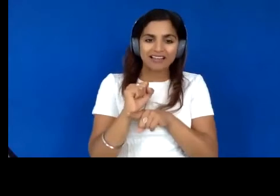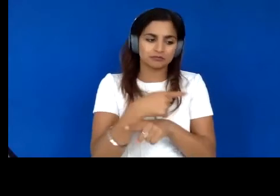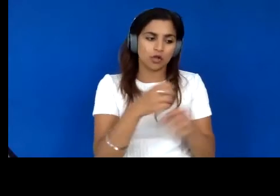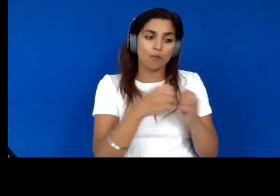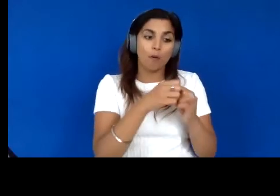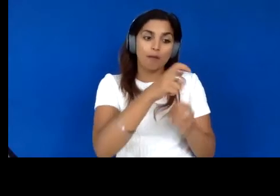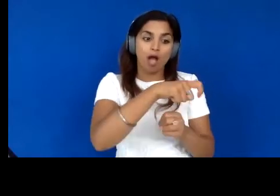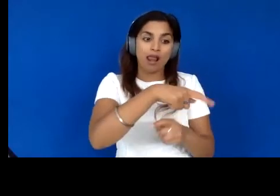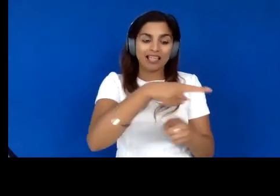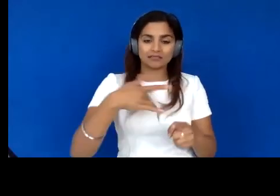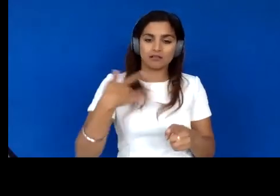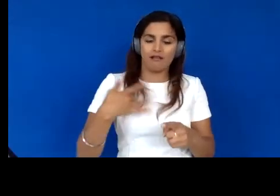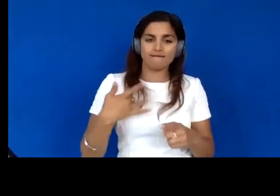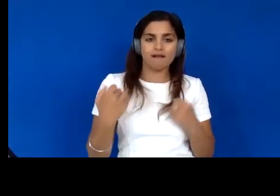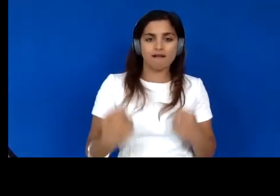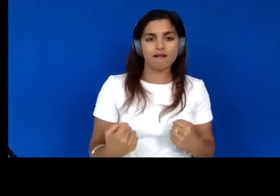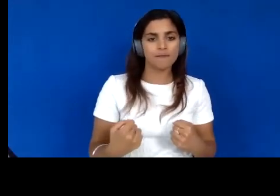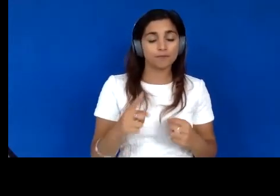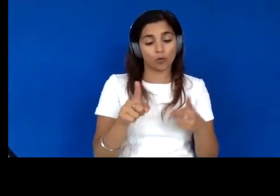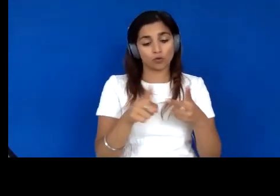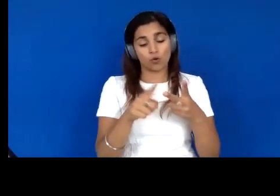survivor activists which offer alternative ways of understanding health